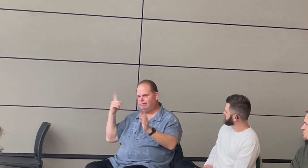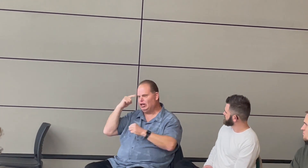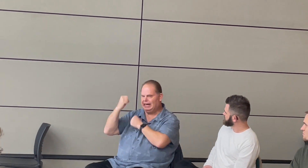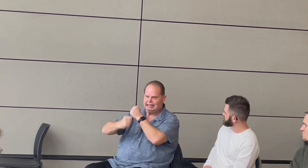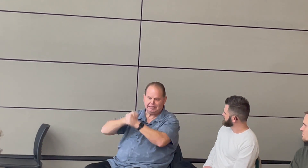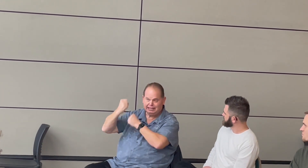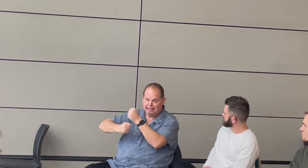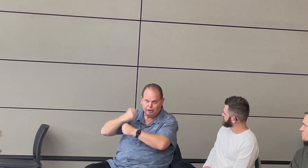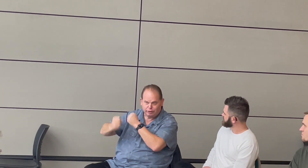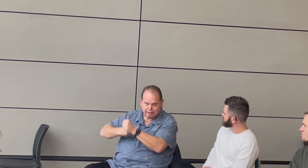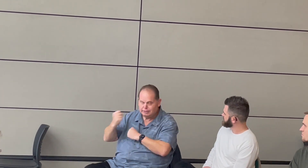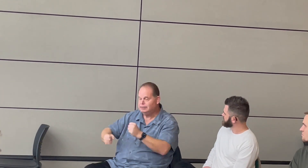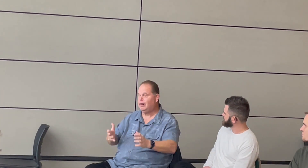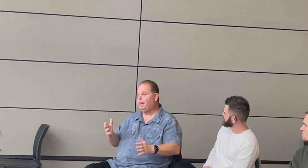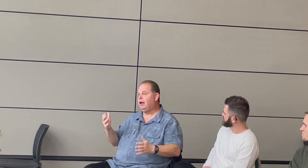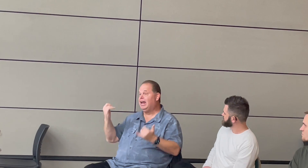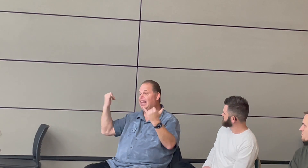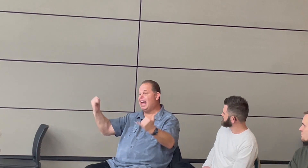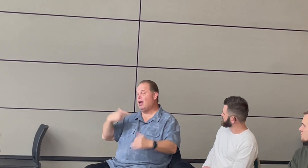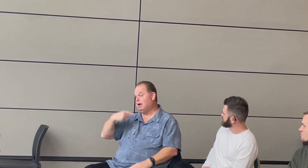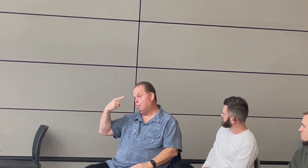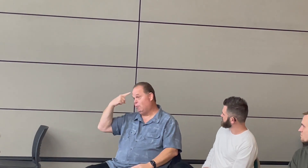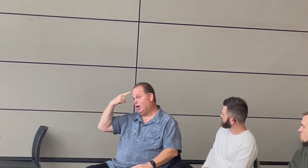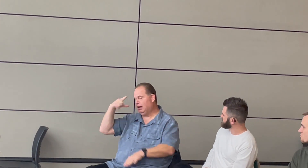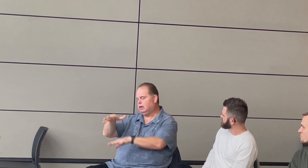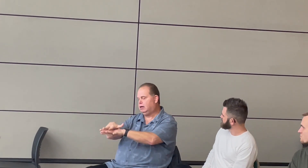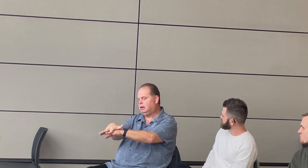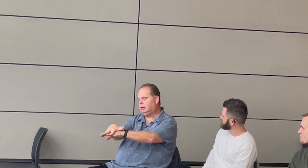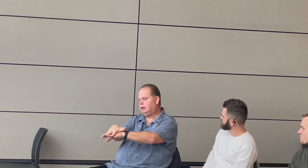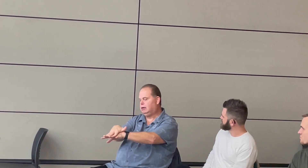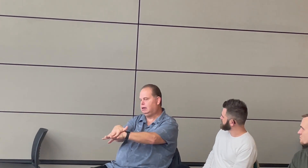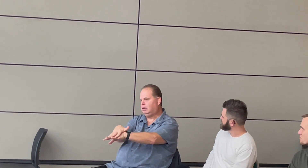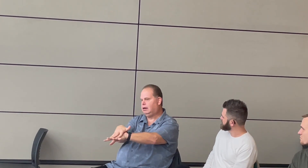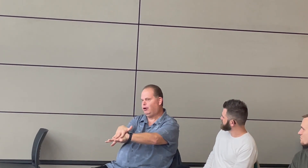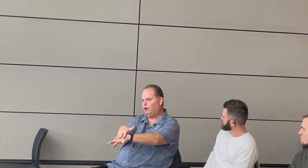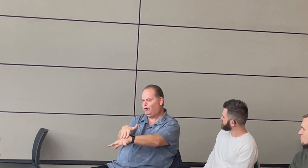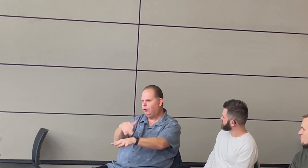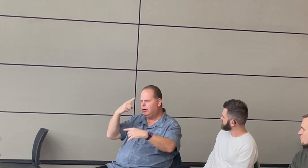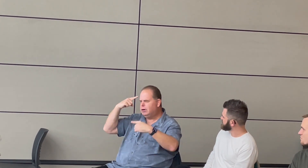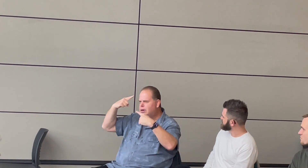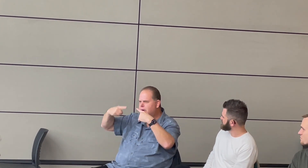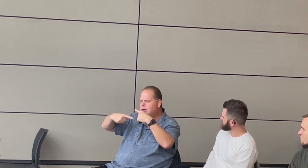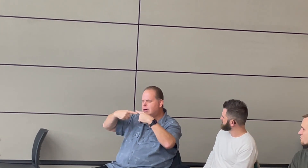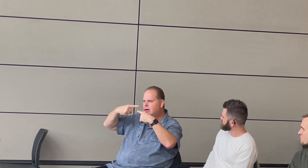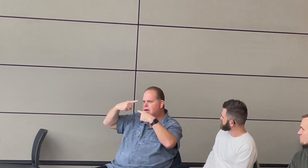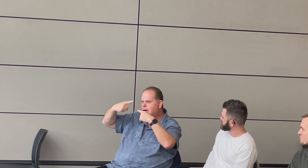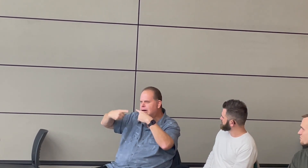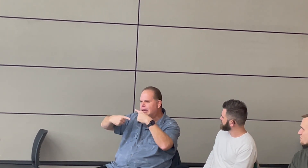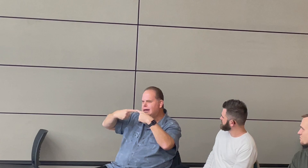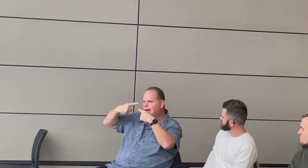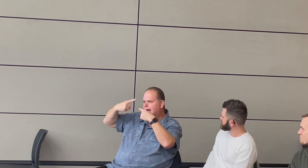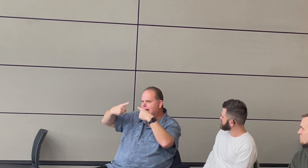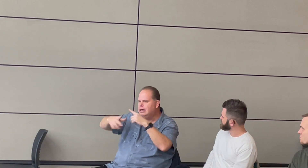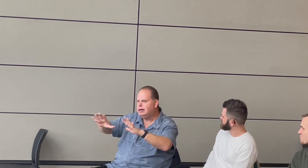very disoriented um I was pretty laid up sick for years my my brain functions fatigued significantly